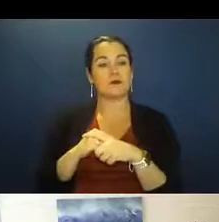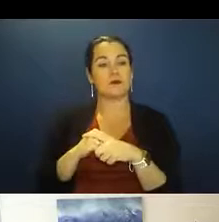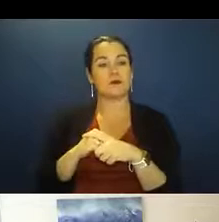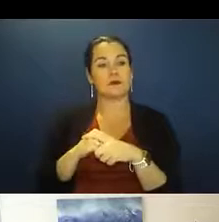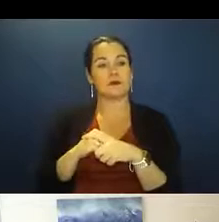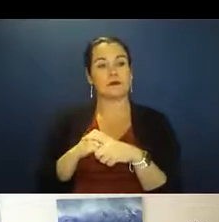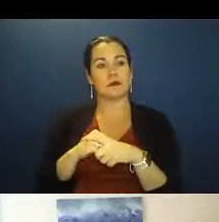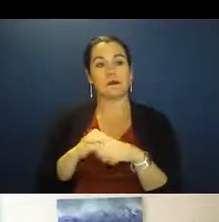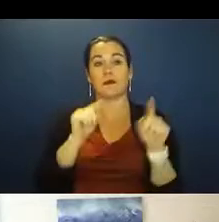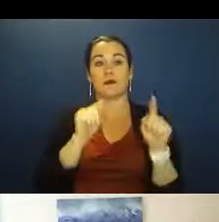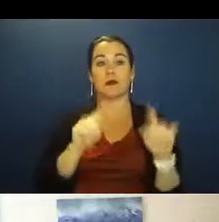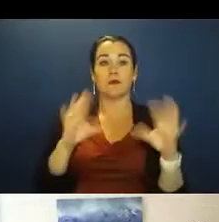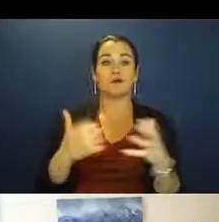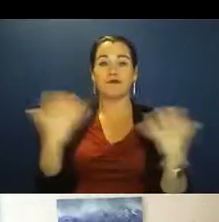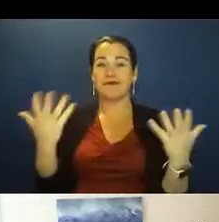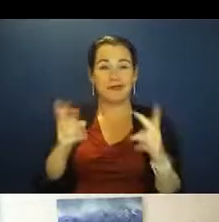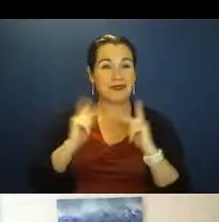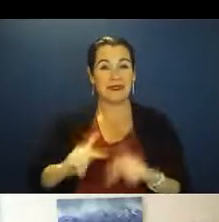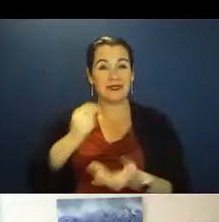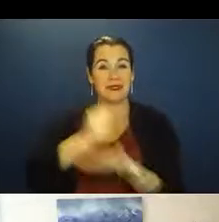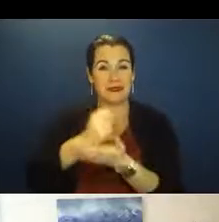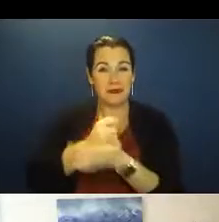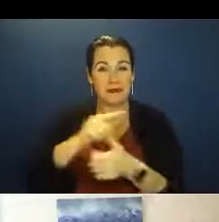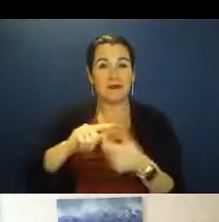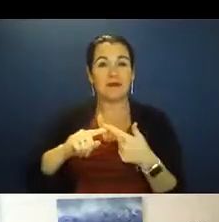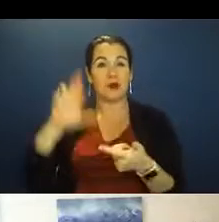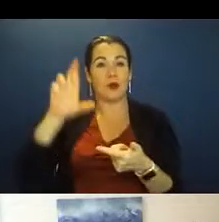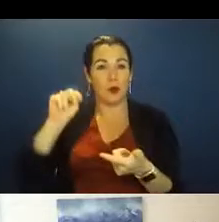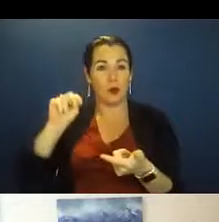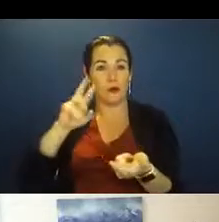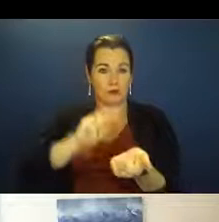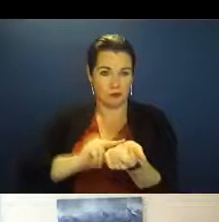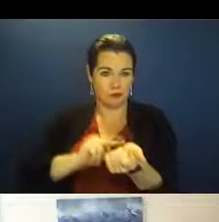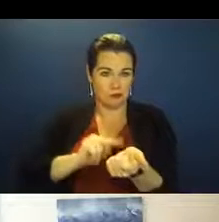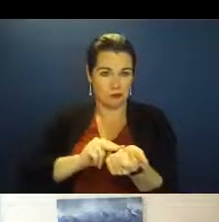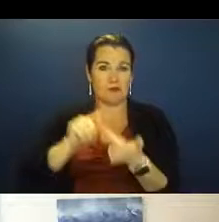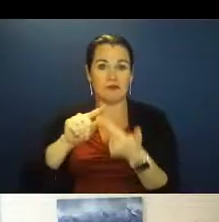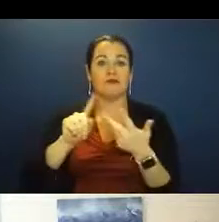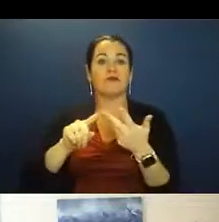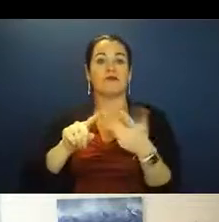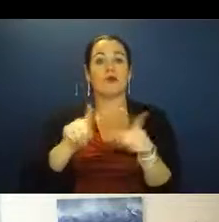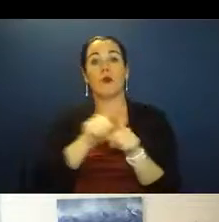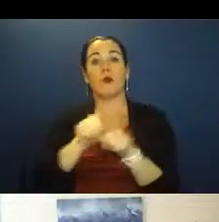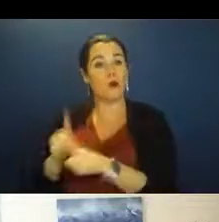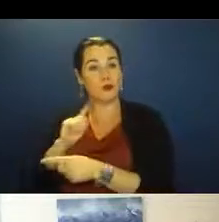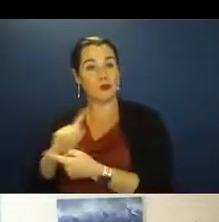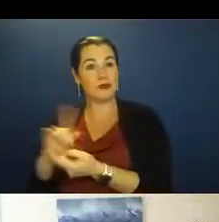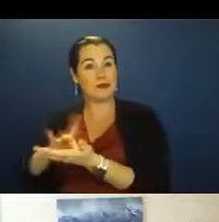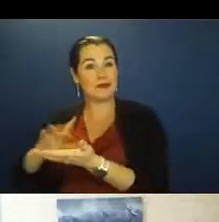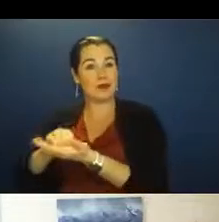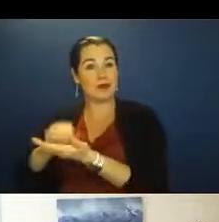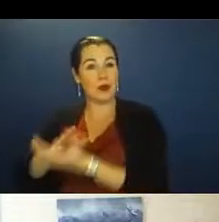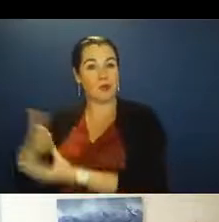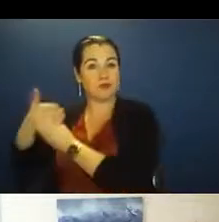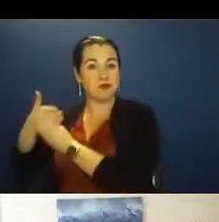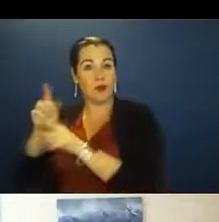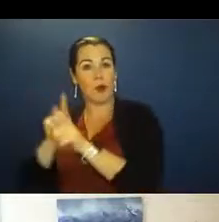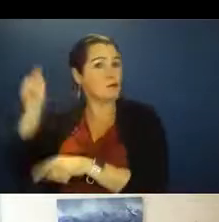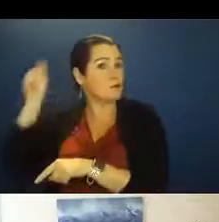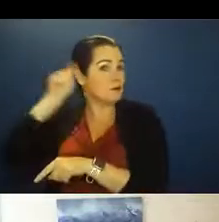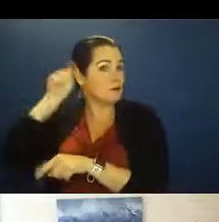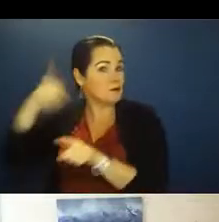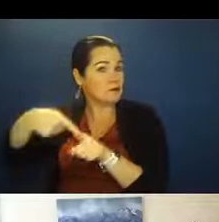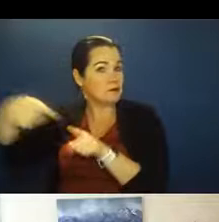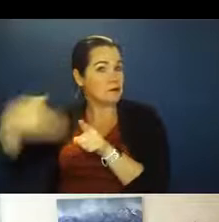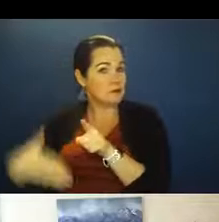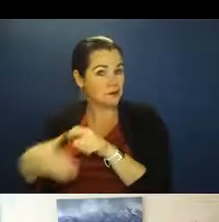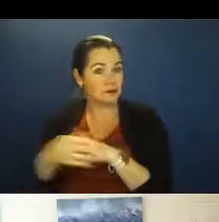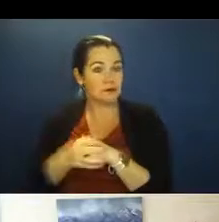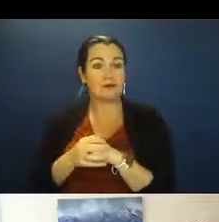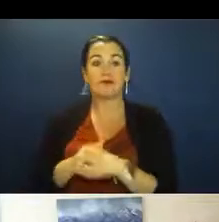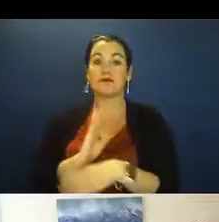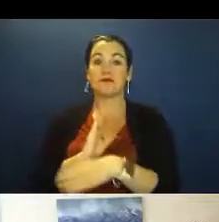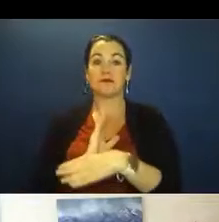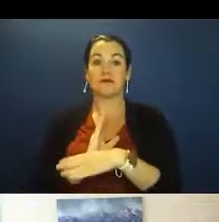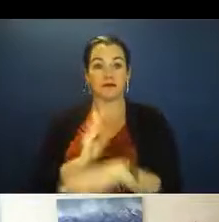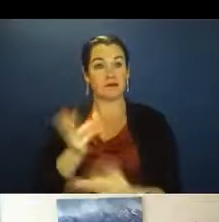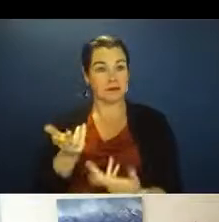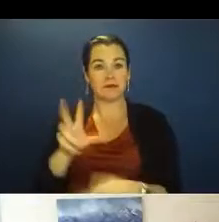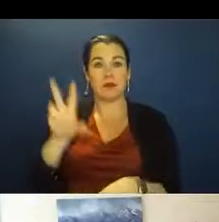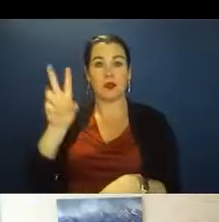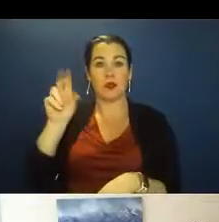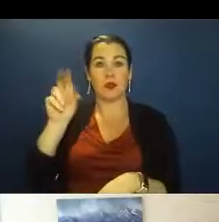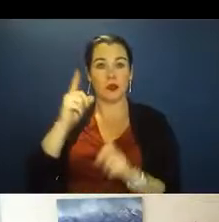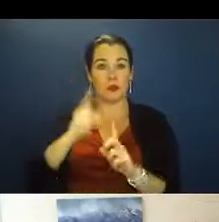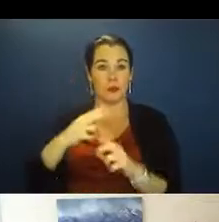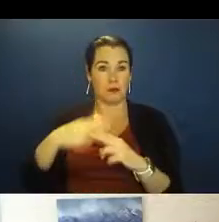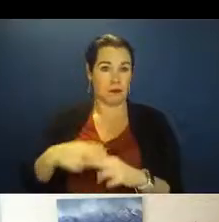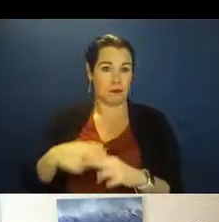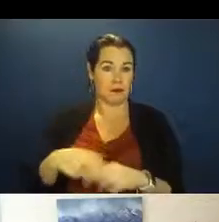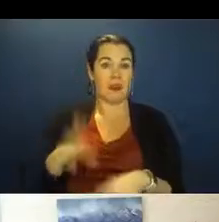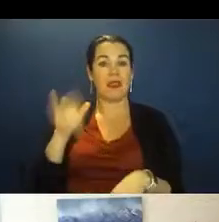of maximum weight lifted or carried using healthcare practitioners as an example. This includes jobs like physical therapists as well as jobs like medical records specialists and hearing aid specialists. The median, which was 30 pounds. 50% carry 30 pounds or less and 50%